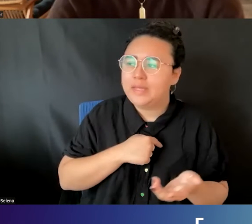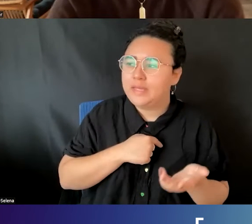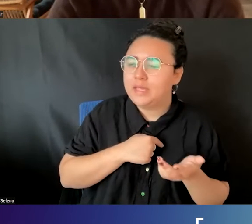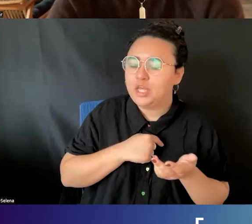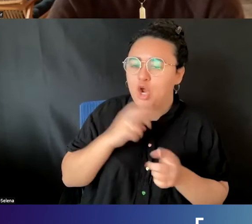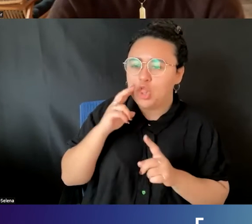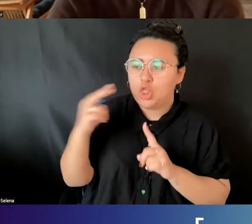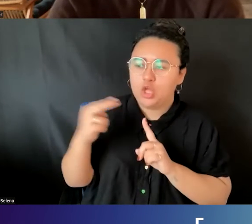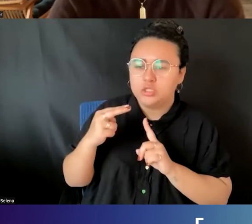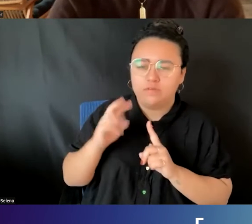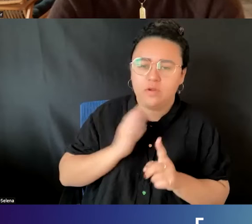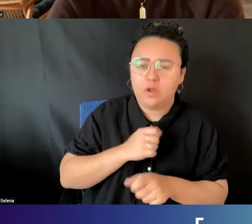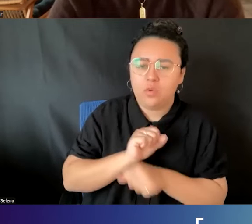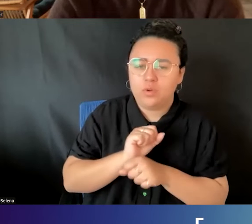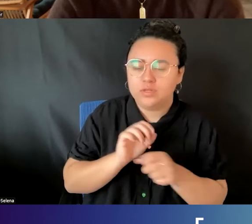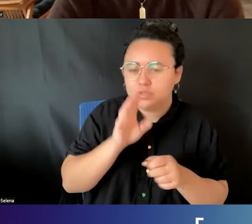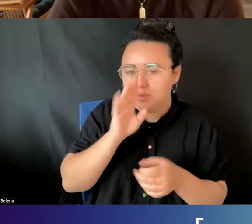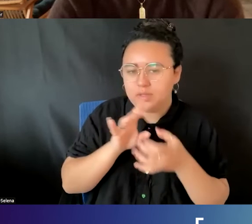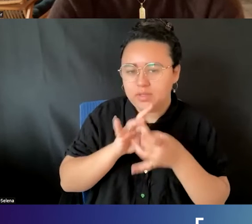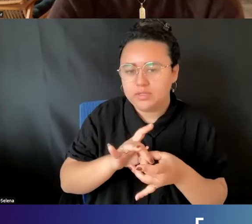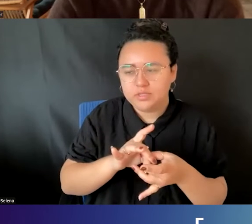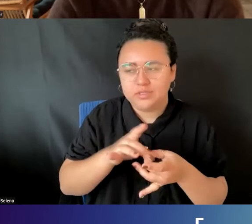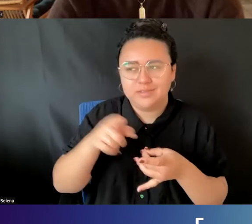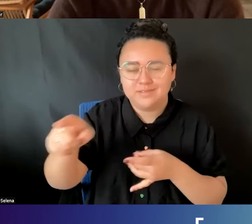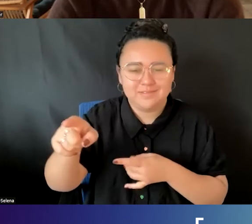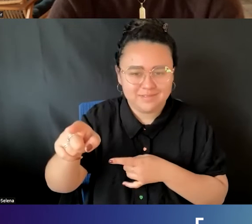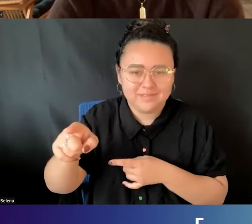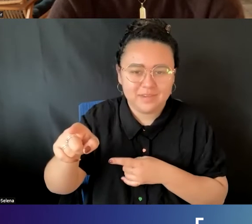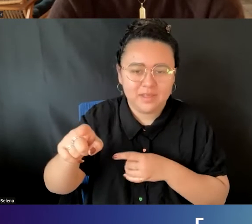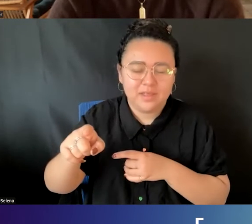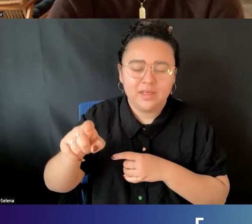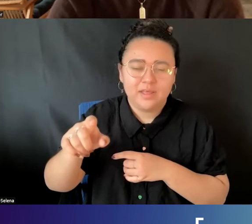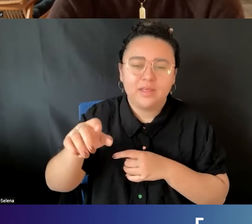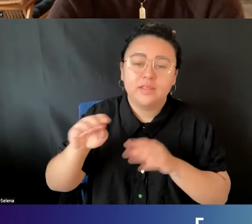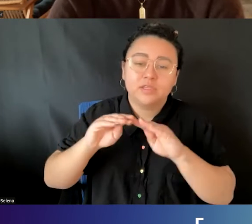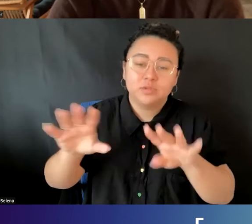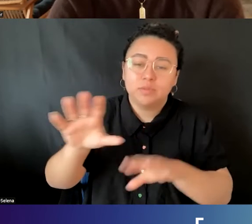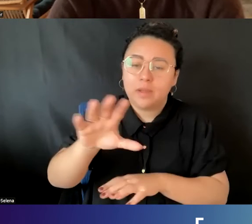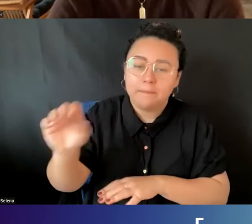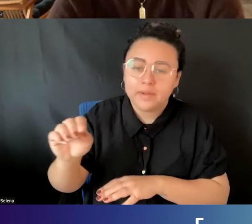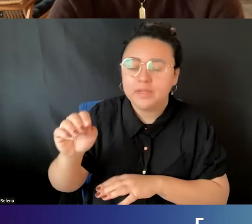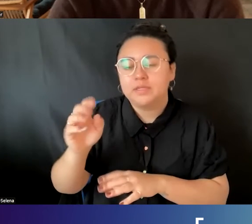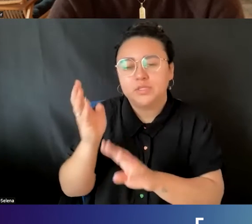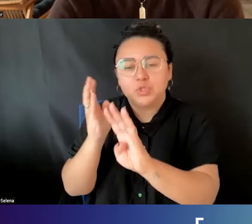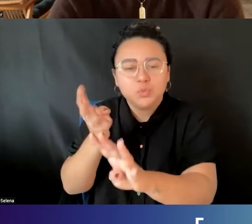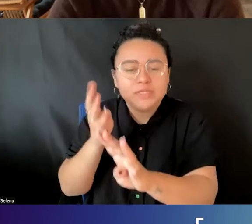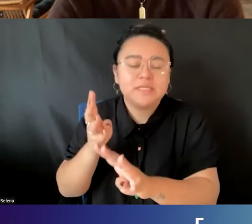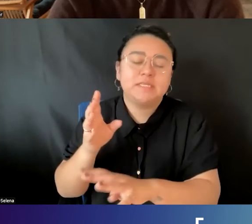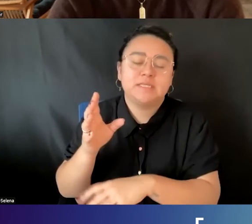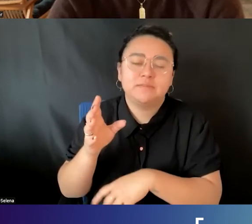is directly linked to the behavior of these distributors that we are dealing with and the streamers and the companies that we are all vying to get attention from.